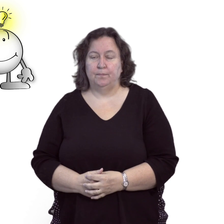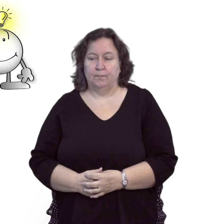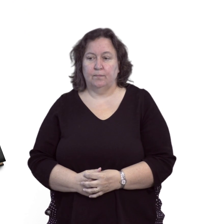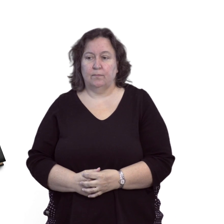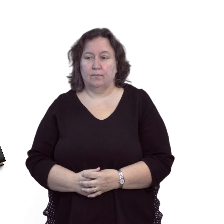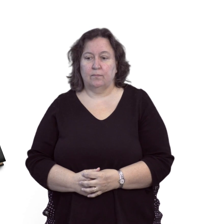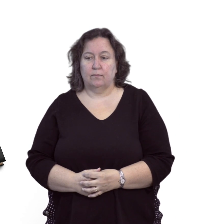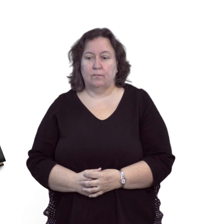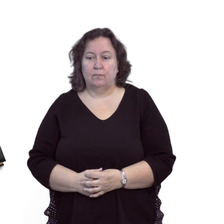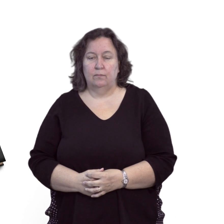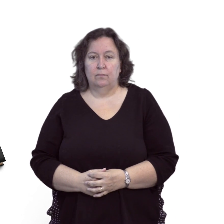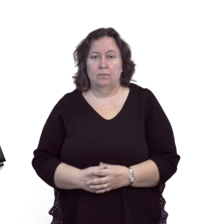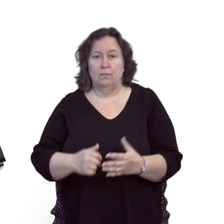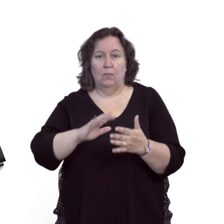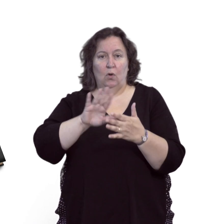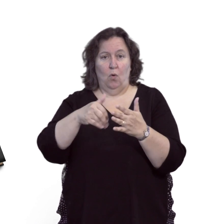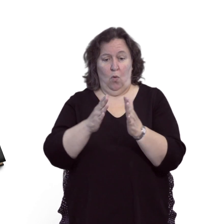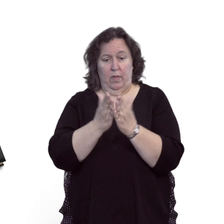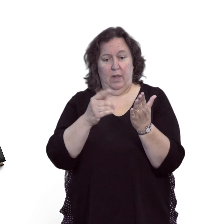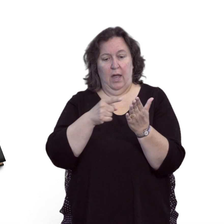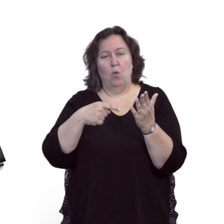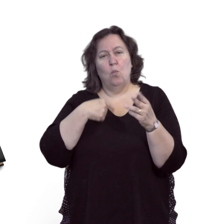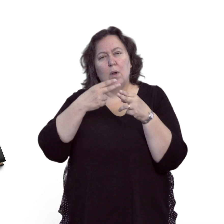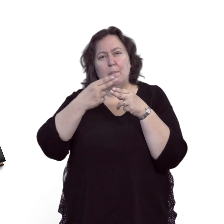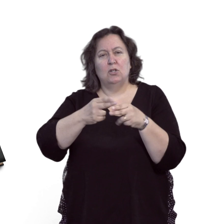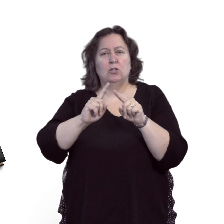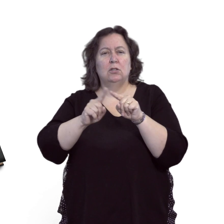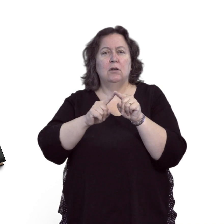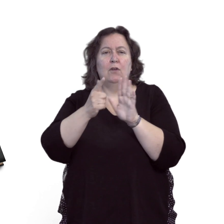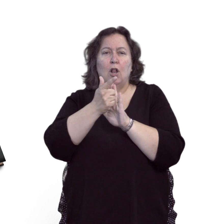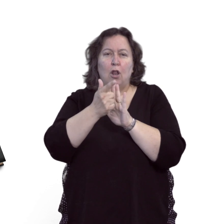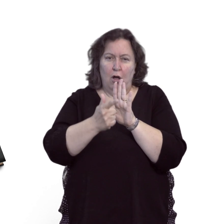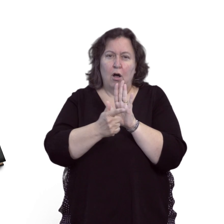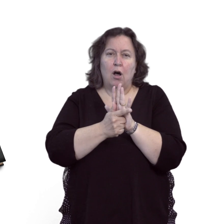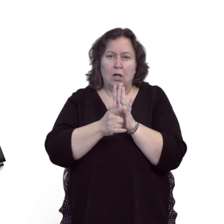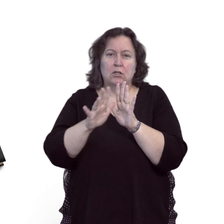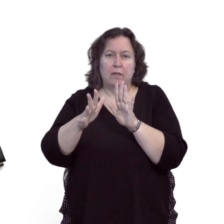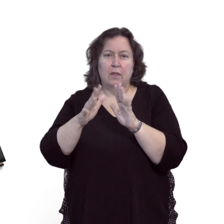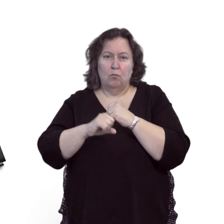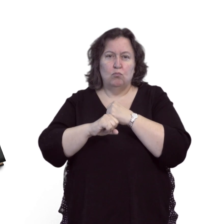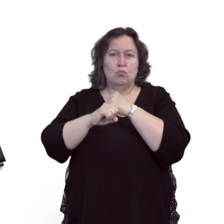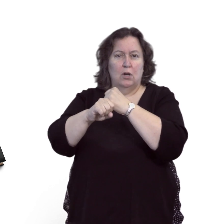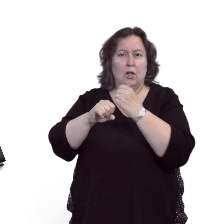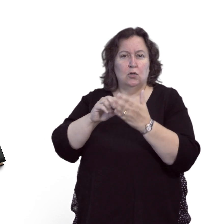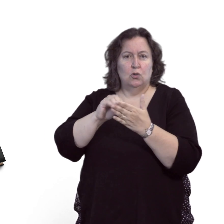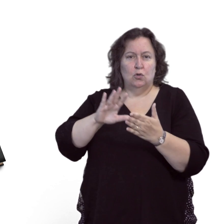various legislation and laws that protect and support deaf and hard of hearing students.